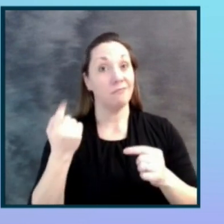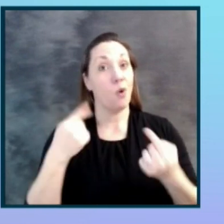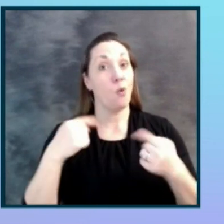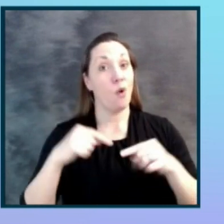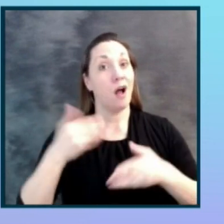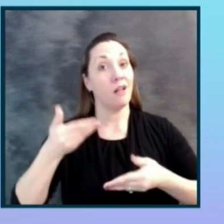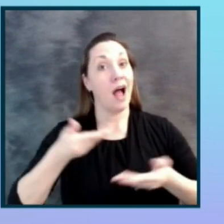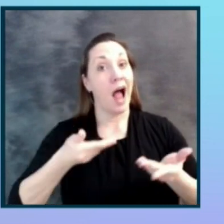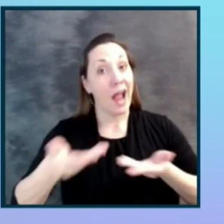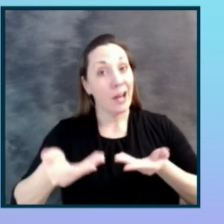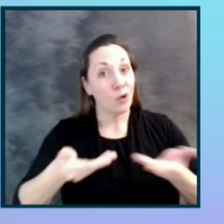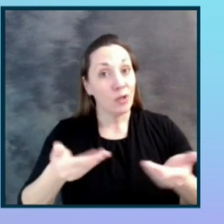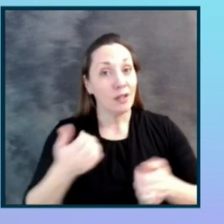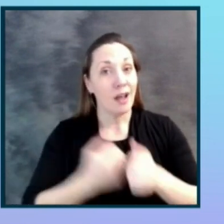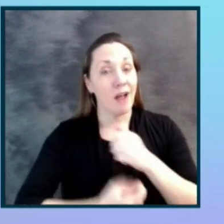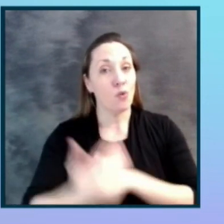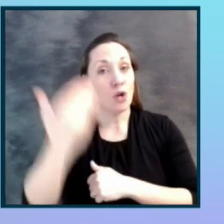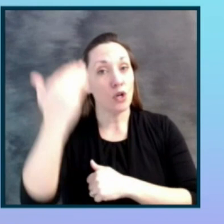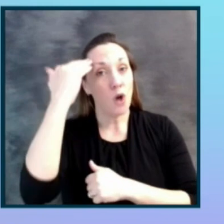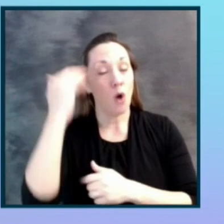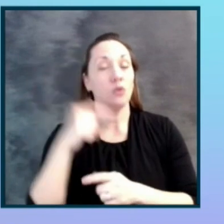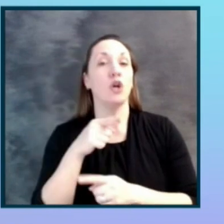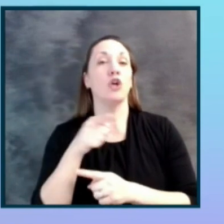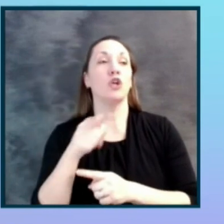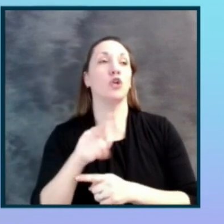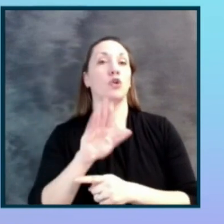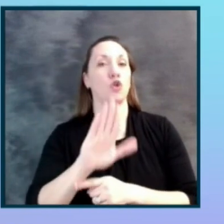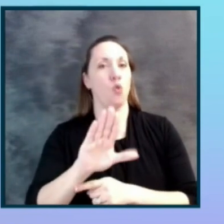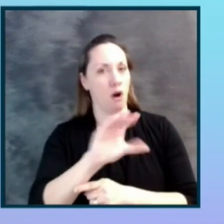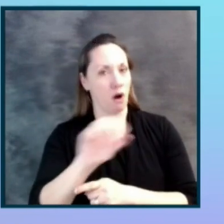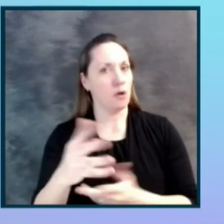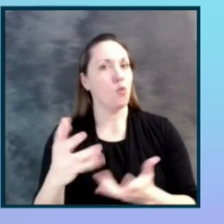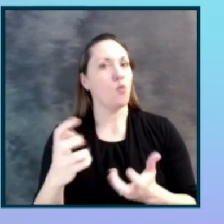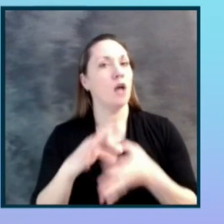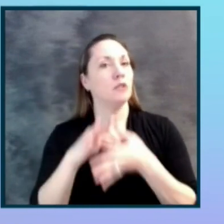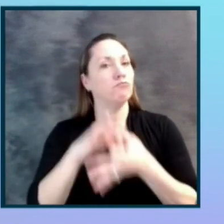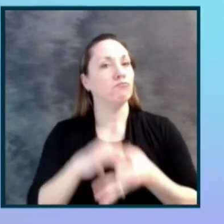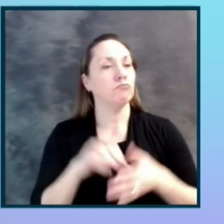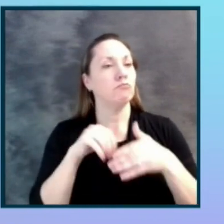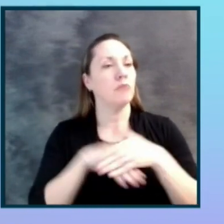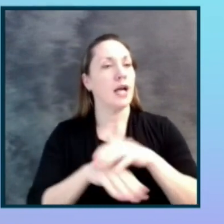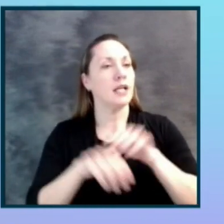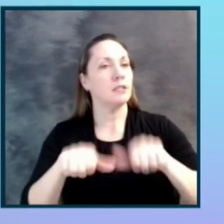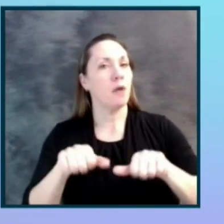you're a company that wants to do accessibility so they'll all tell you that they care about accessibility.